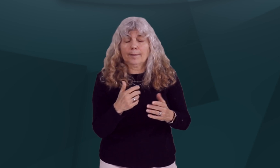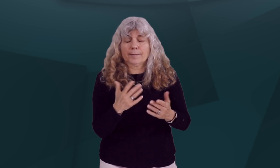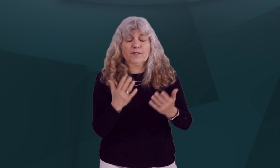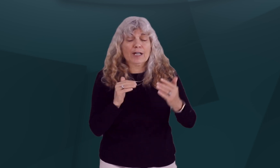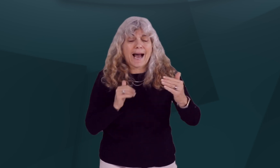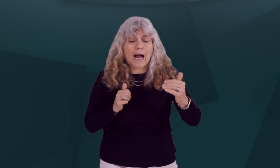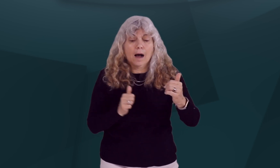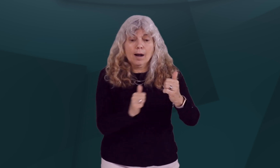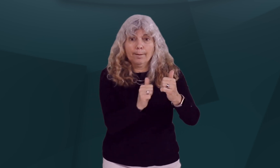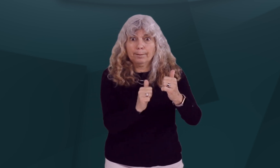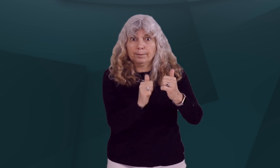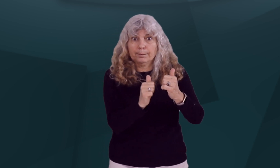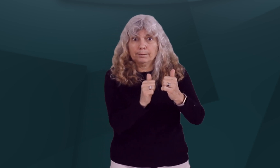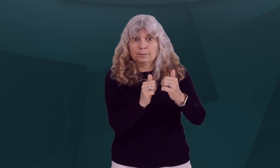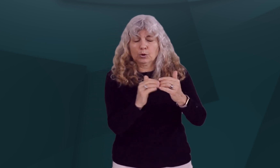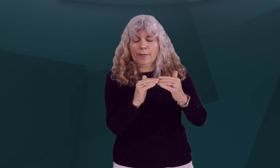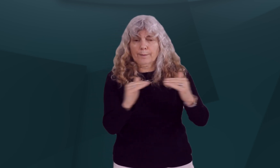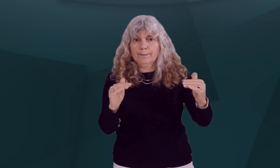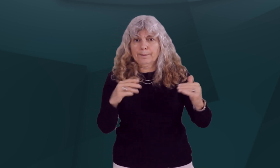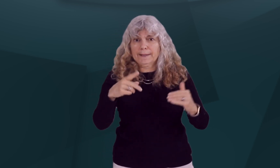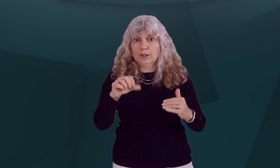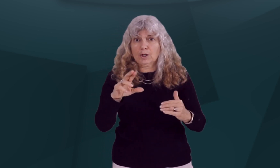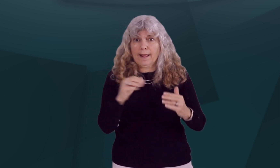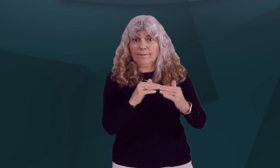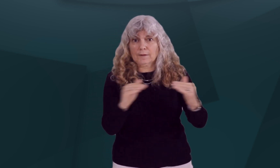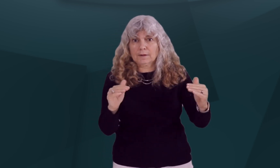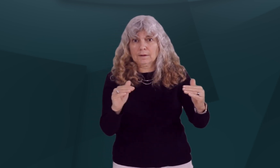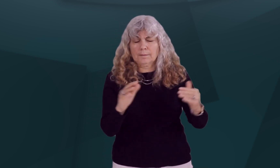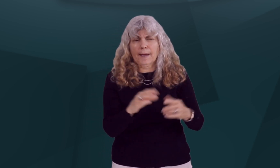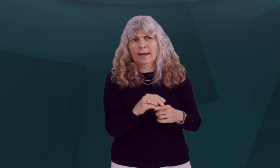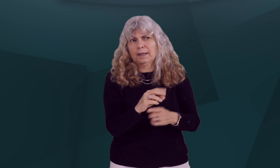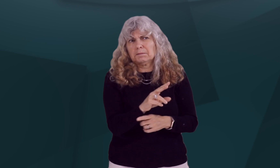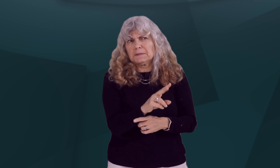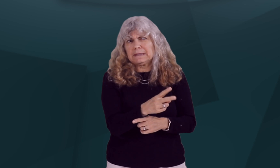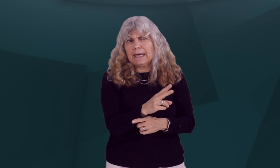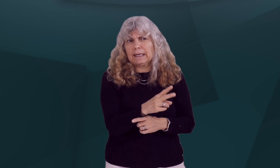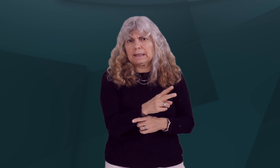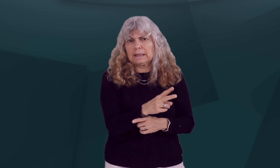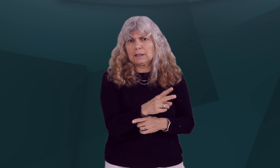If they are not up to their peers' level, let's say by second